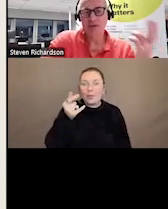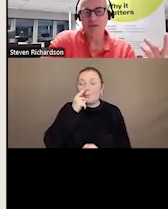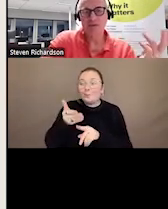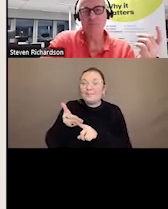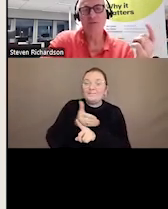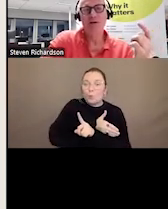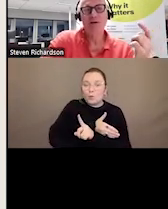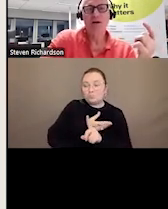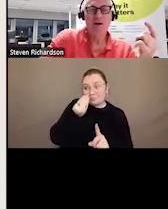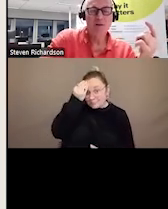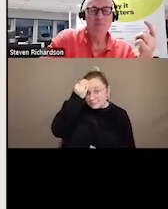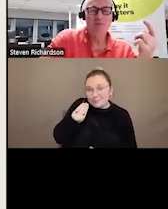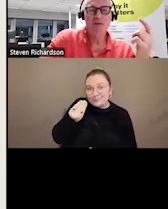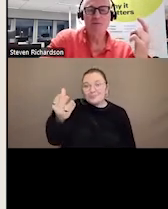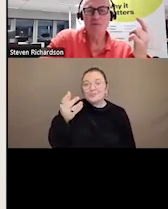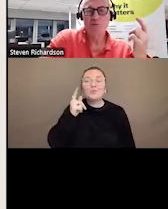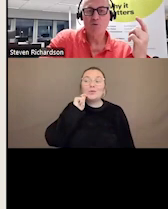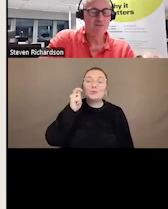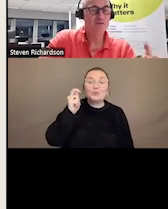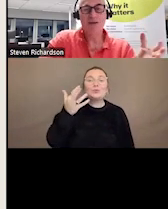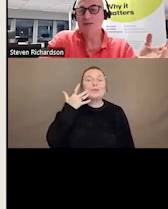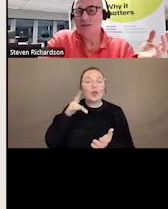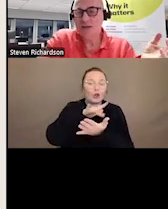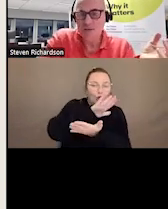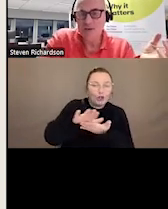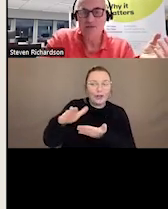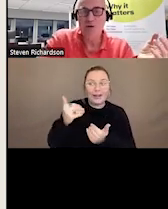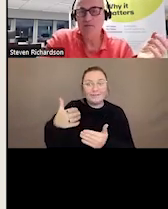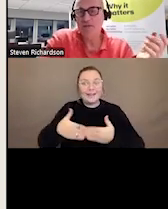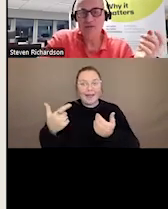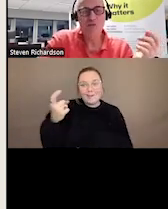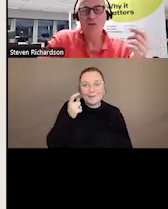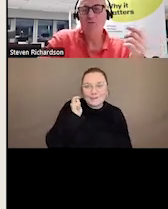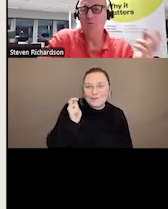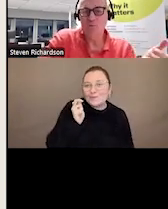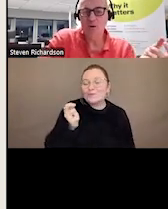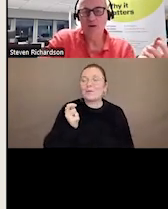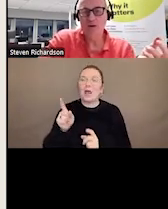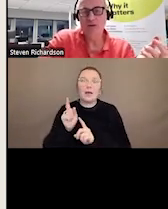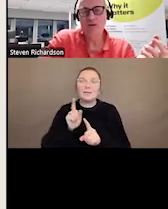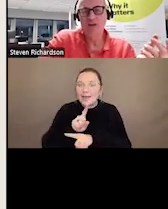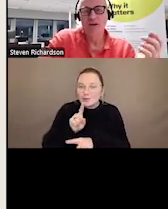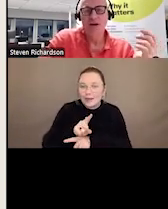a heads up. That your Giving Day is coming, it is arriving next week or the week after.